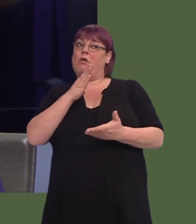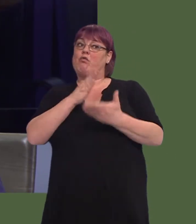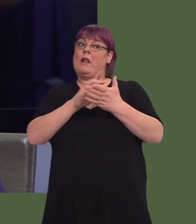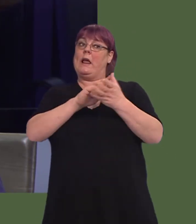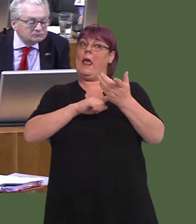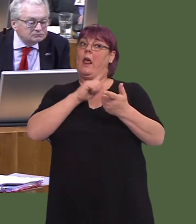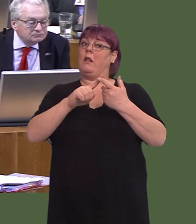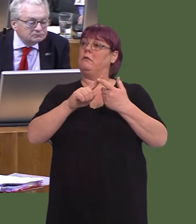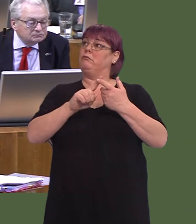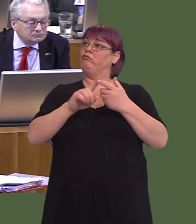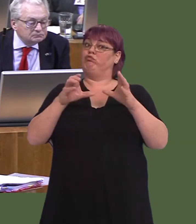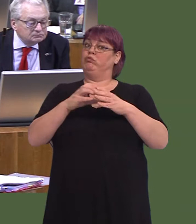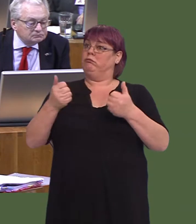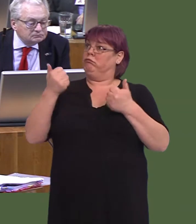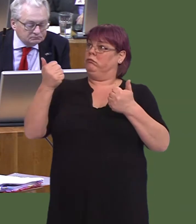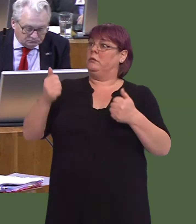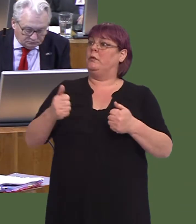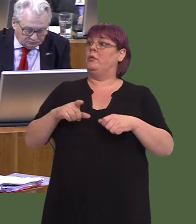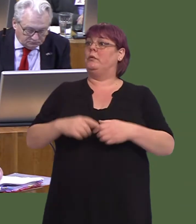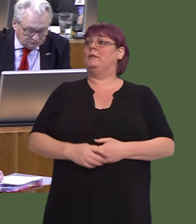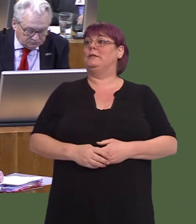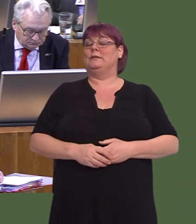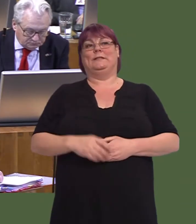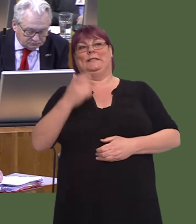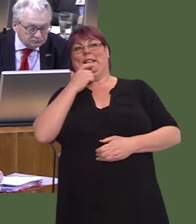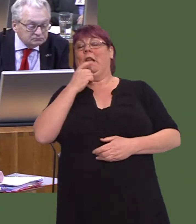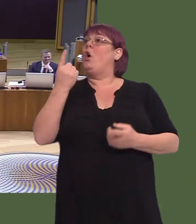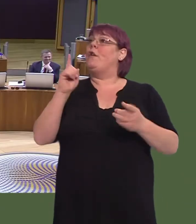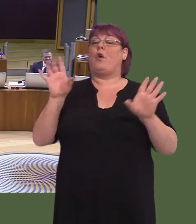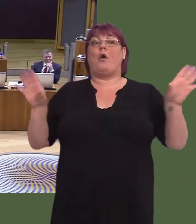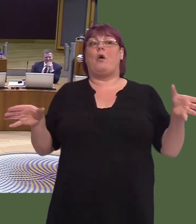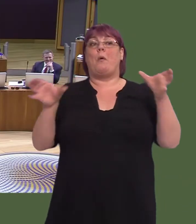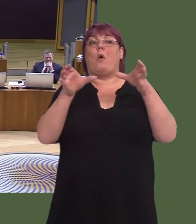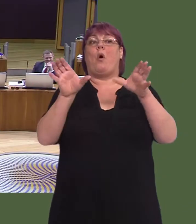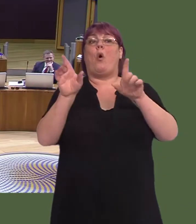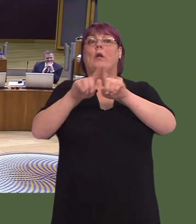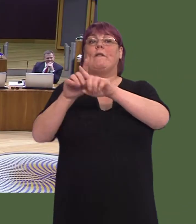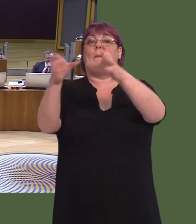We are trying toó. We've got a cross-party group now. Nick is involved in it as well. Simon Thomas is running it.